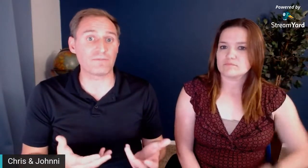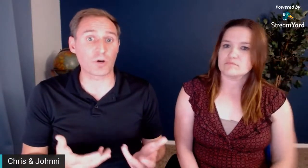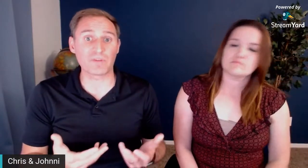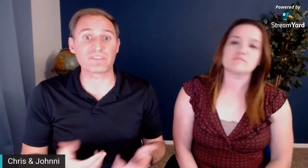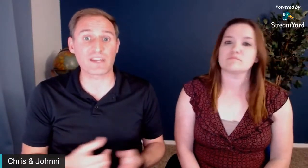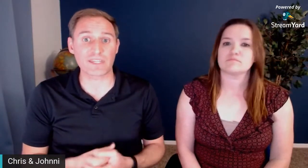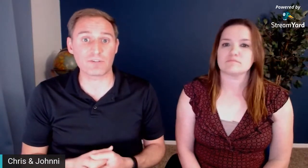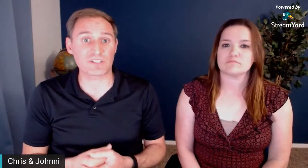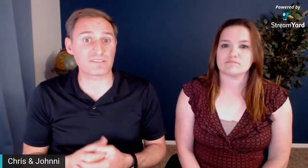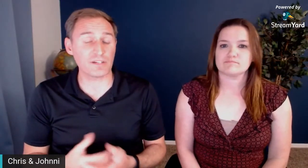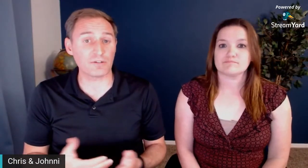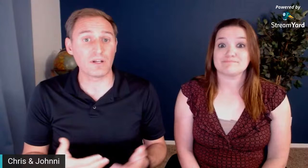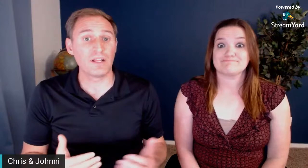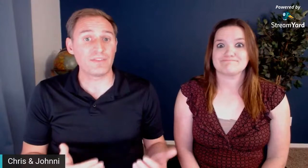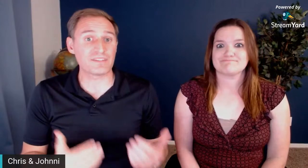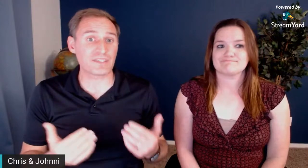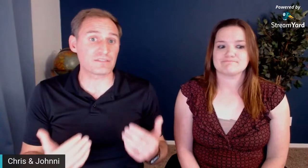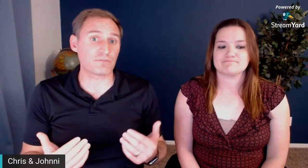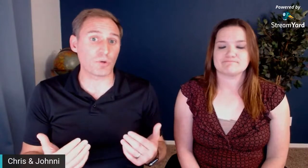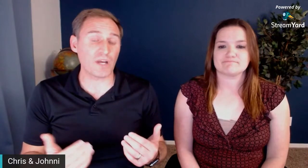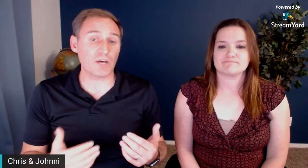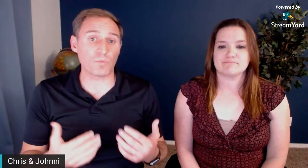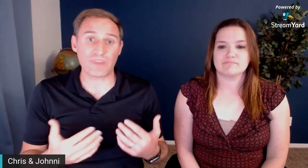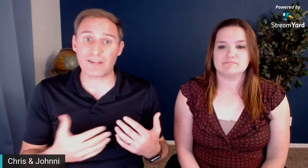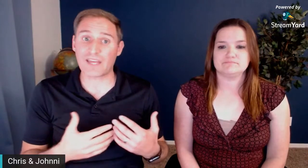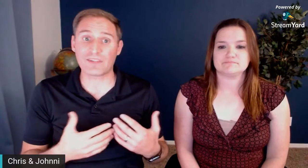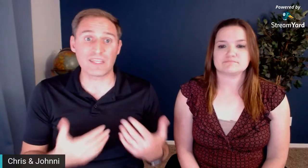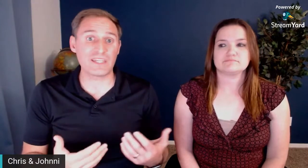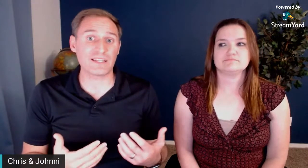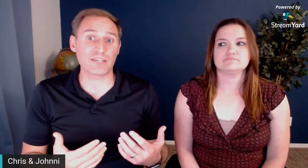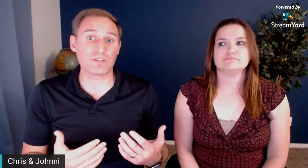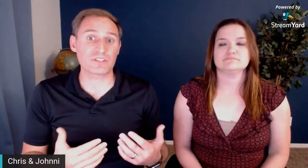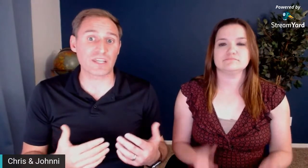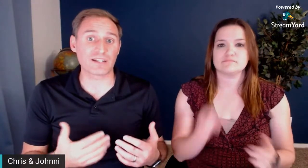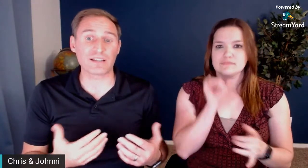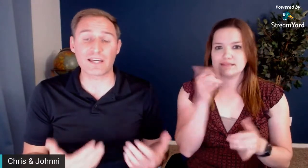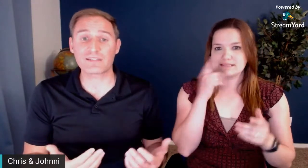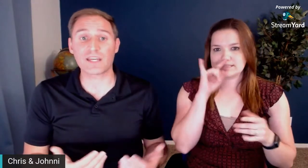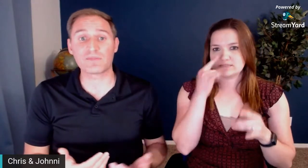form of sign language and so these kids grow up without having any language and a lot of times